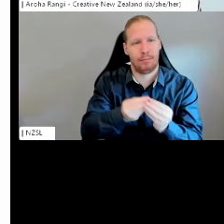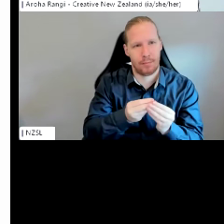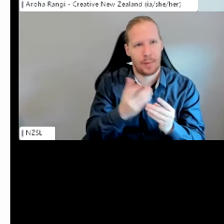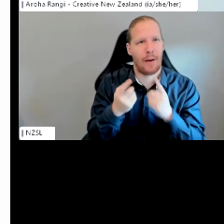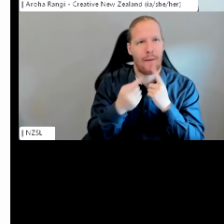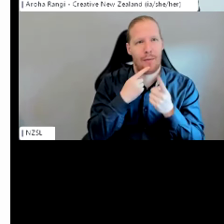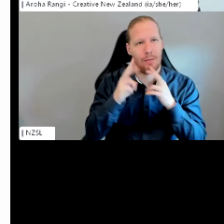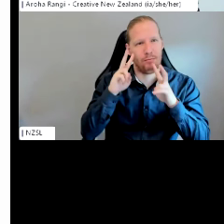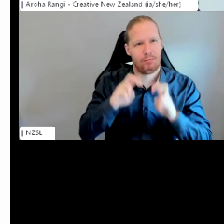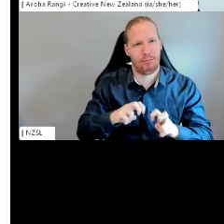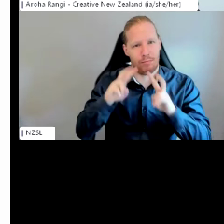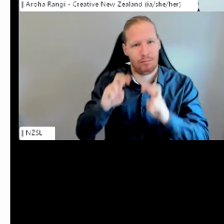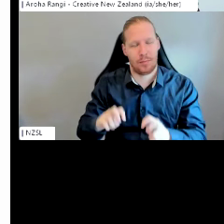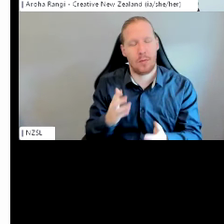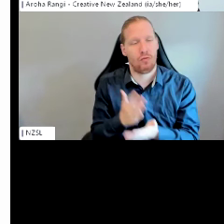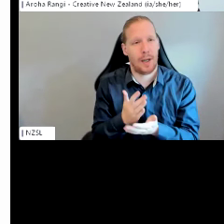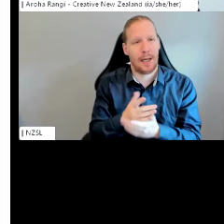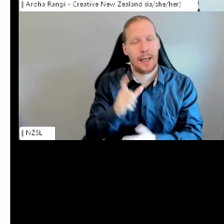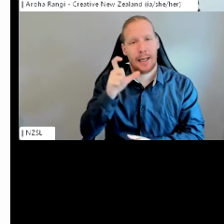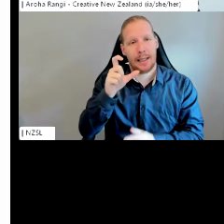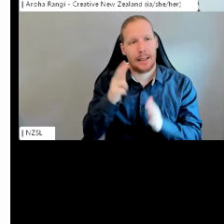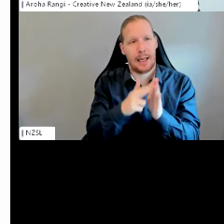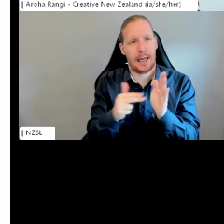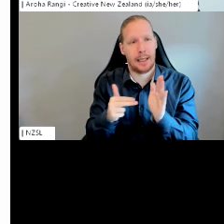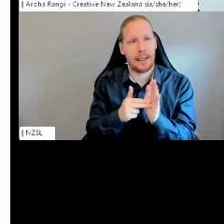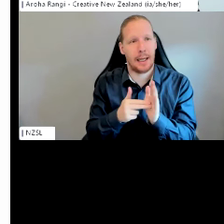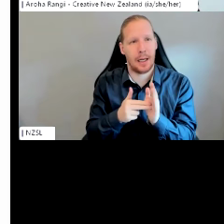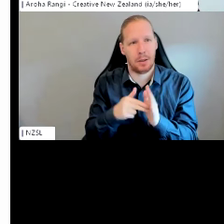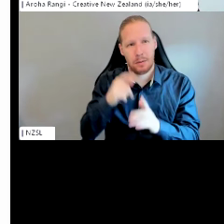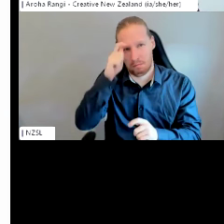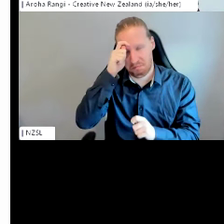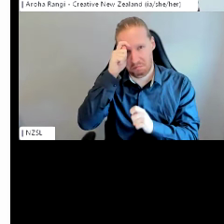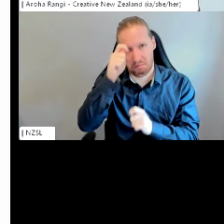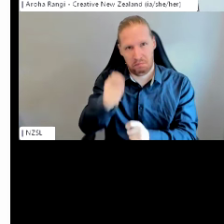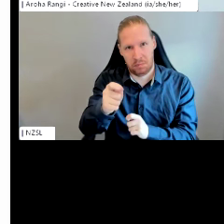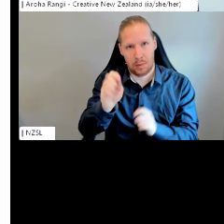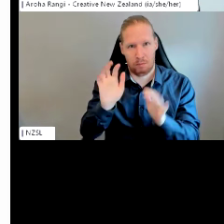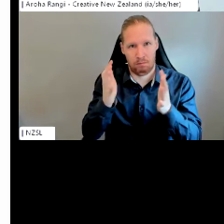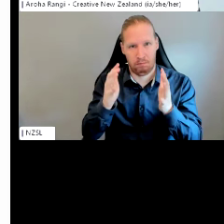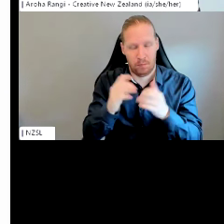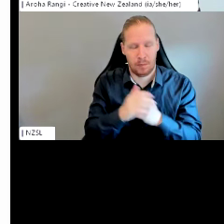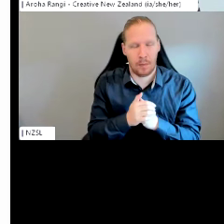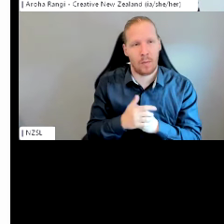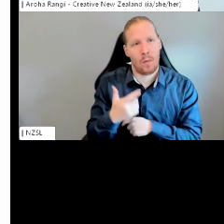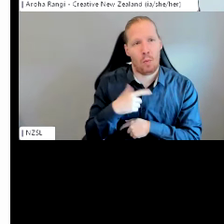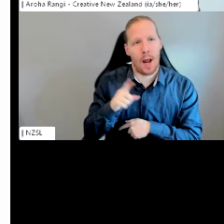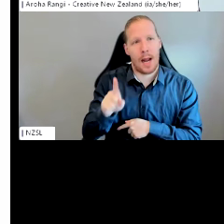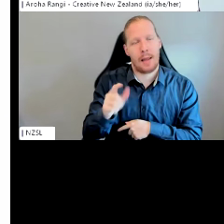Zealand really needs to be congratulated because their consistent investment in this kind of data,